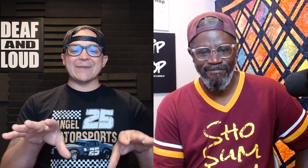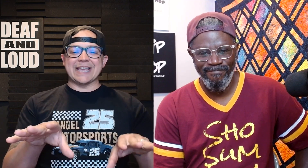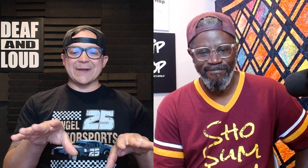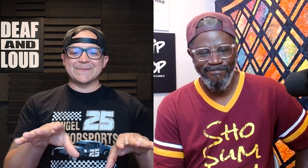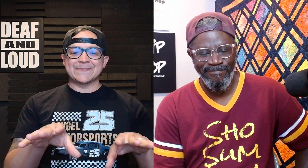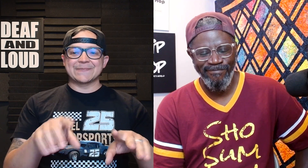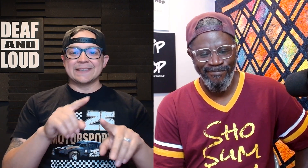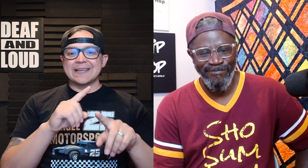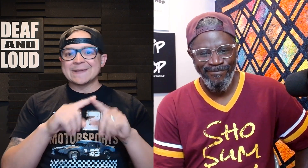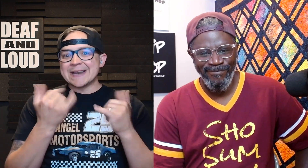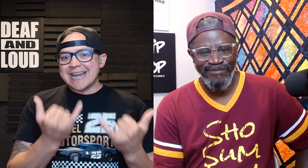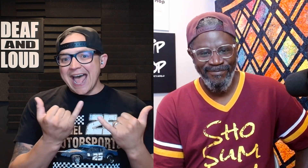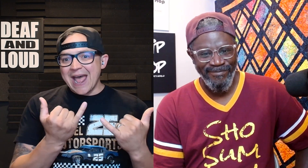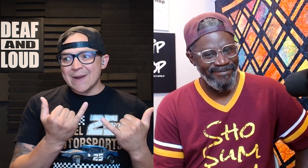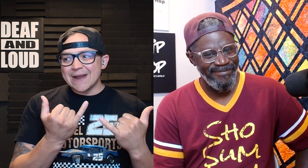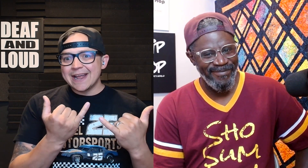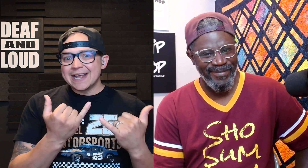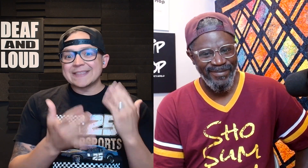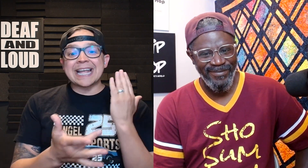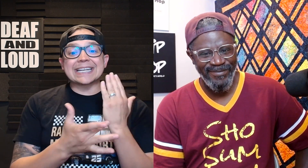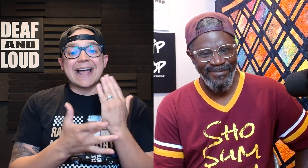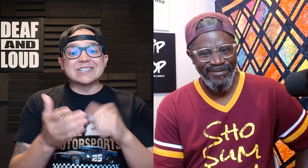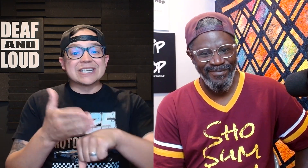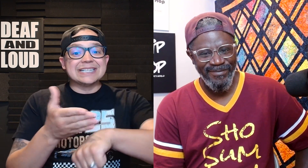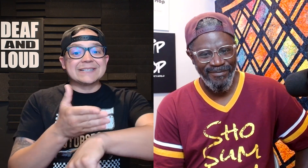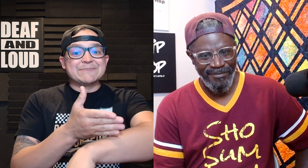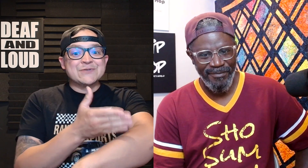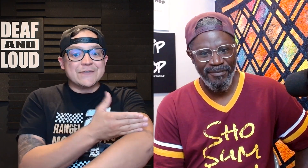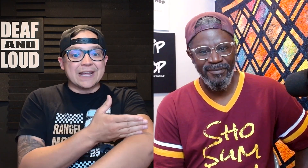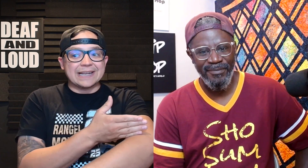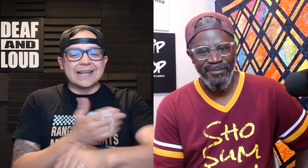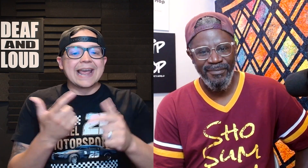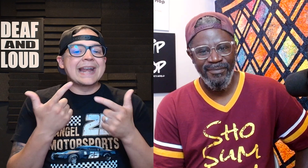it's out there, but now the technology is improving and